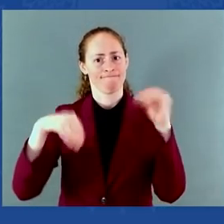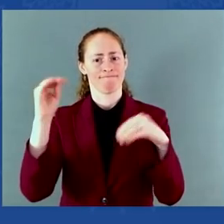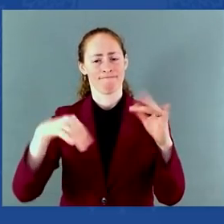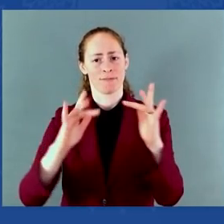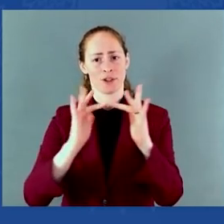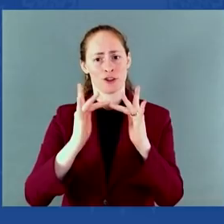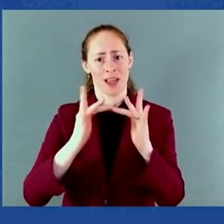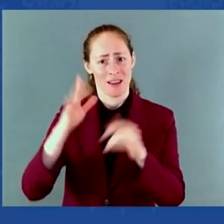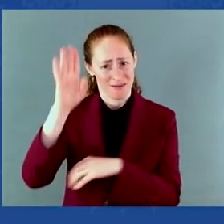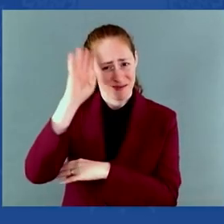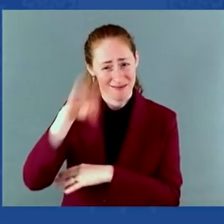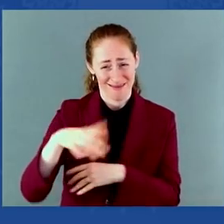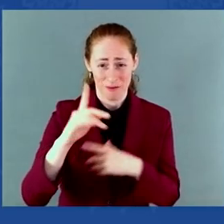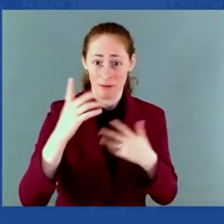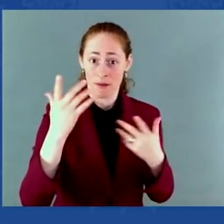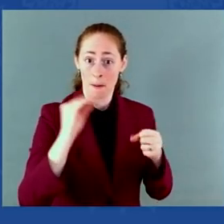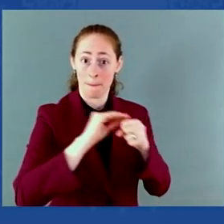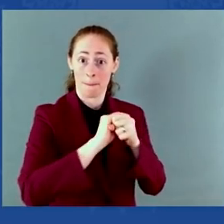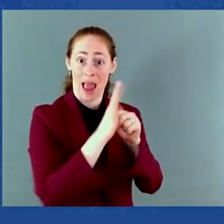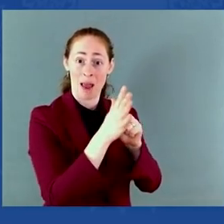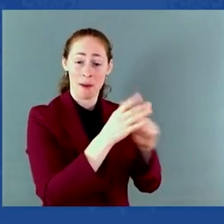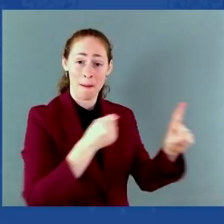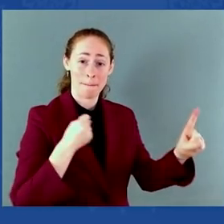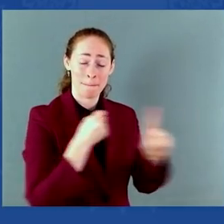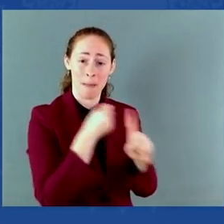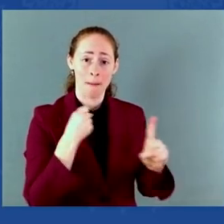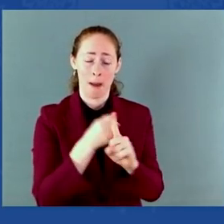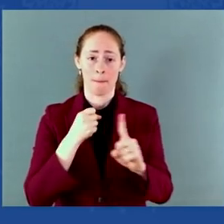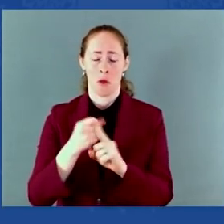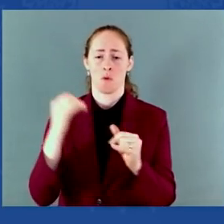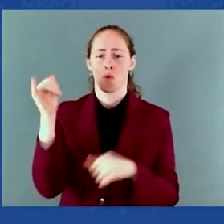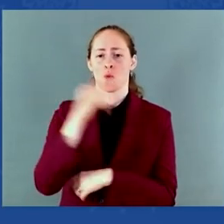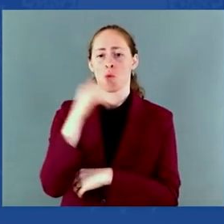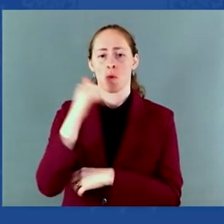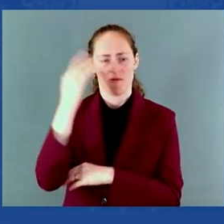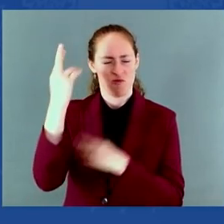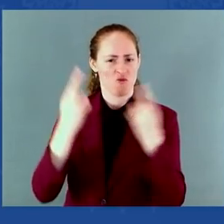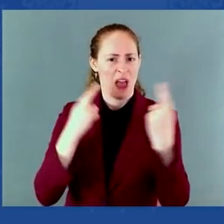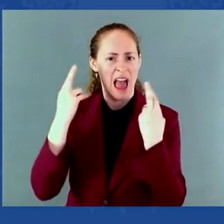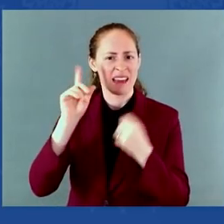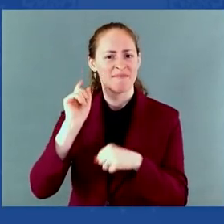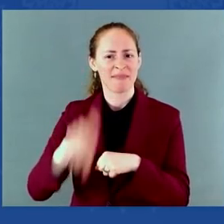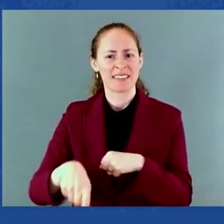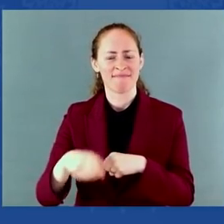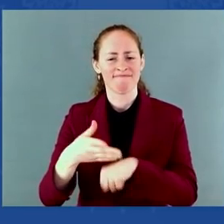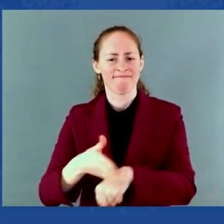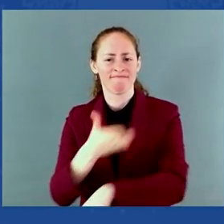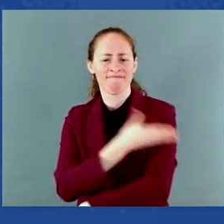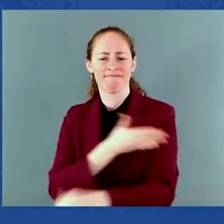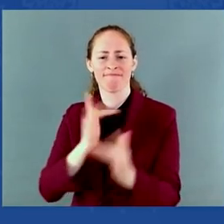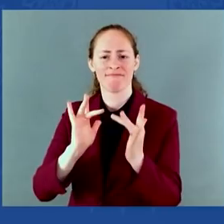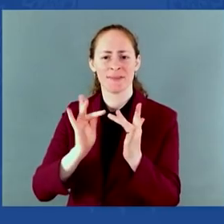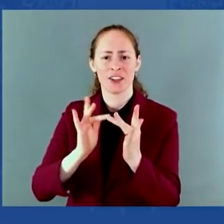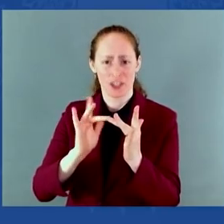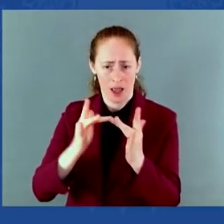And, you know, we -- and that will protect the New Hampshire coastline from rising sea levels and extreme storms.